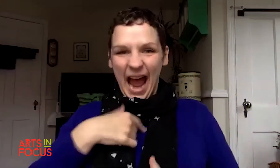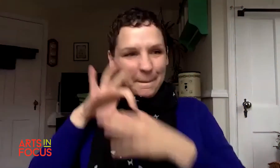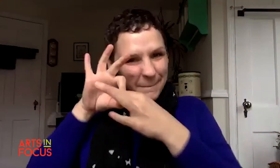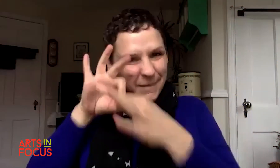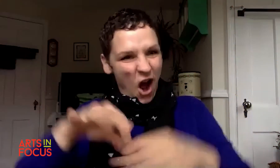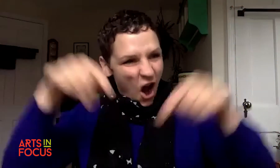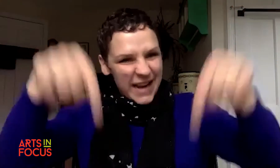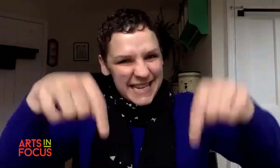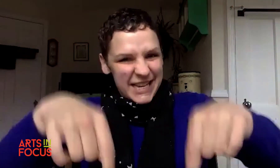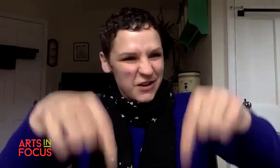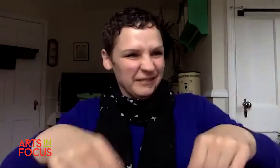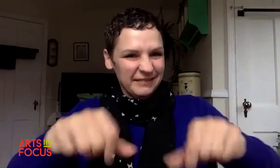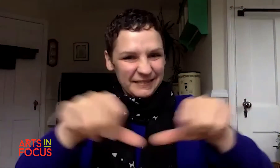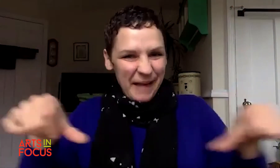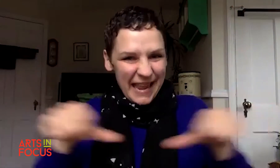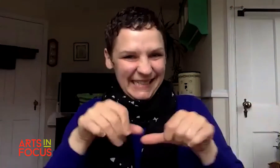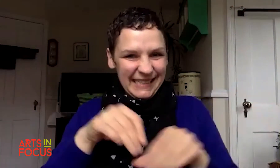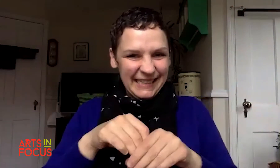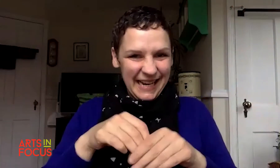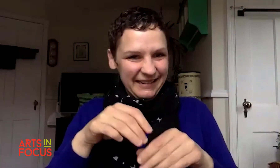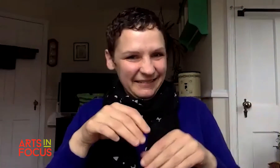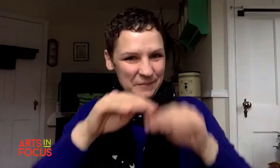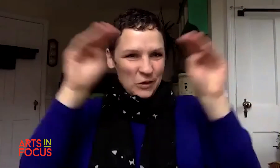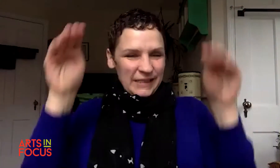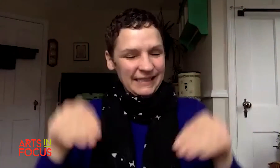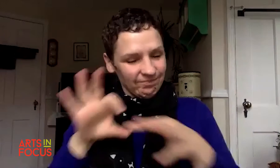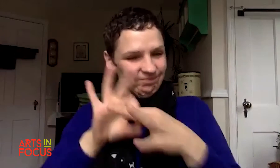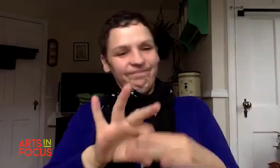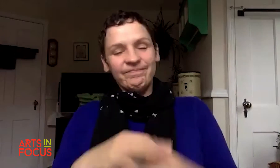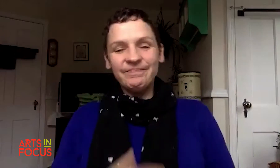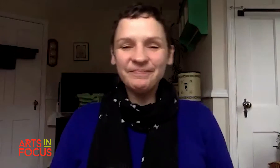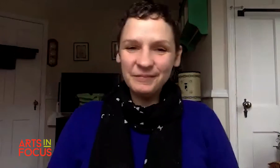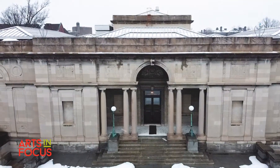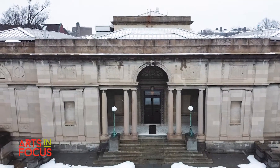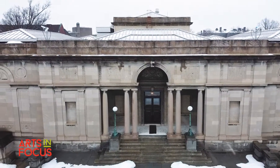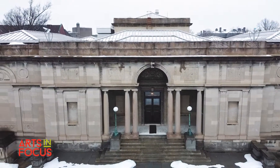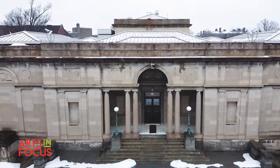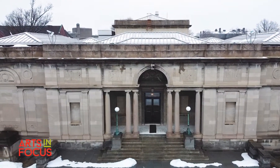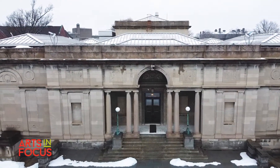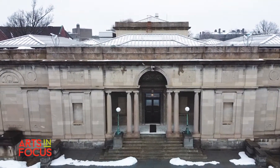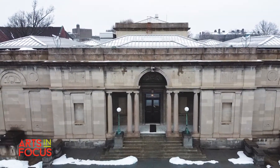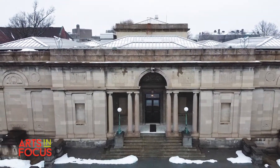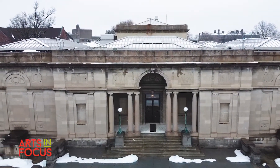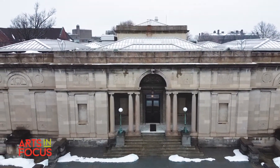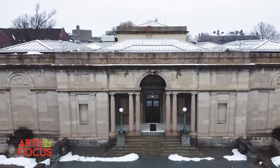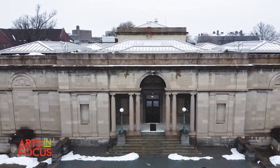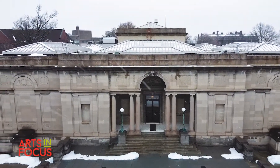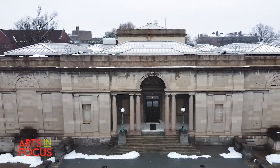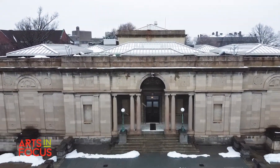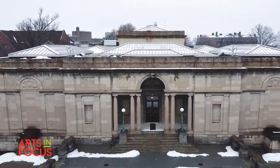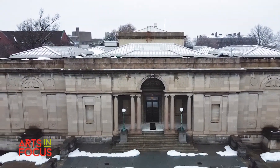You know that we do belong in this space, and we belong in the Dyer Arts Center and the Memorial Art Gallery.